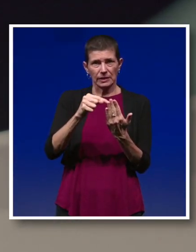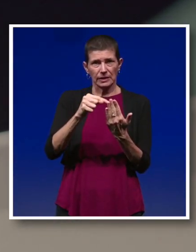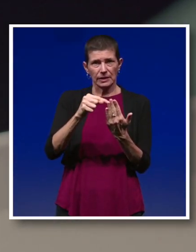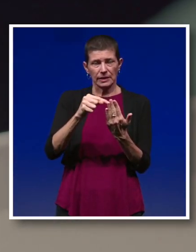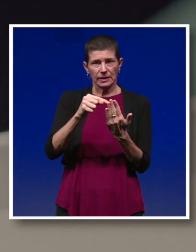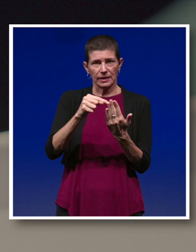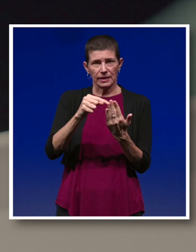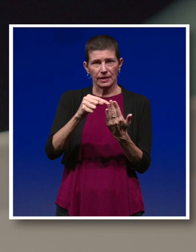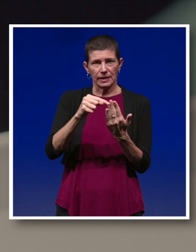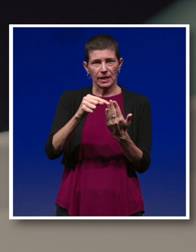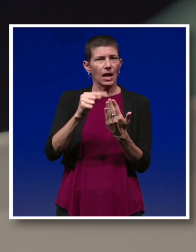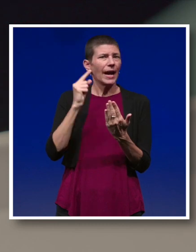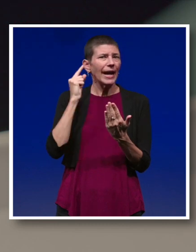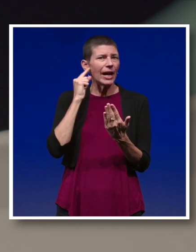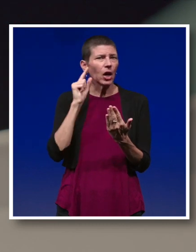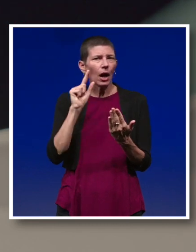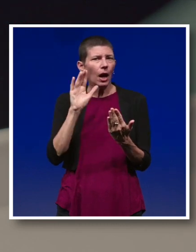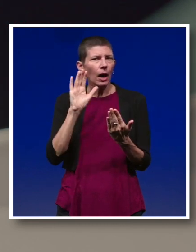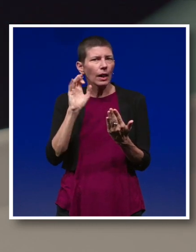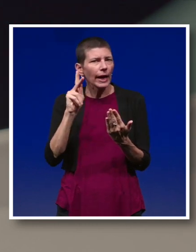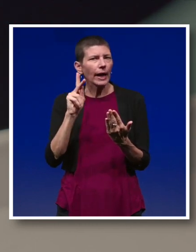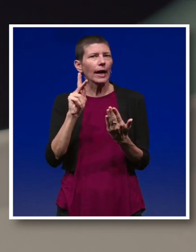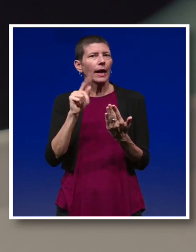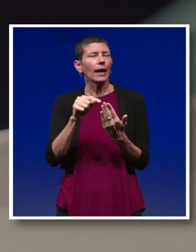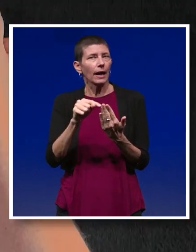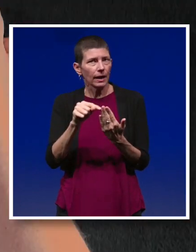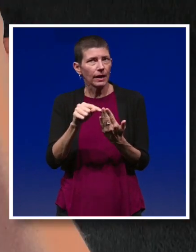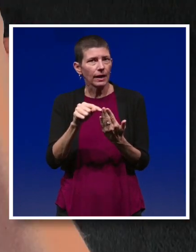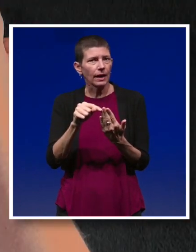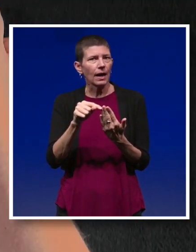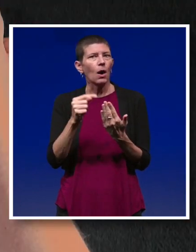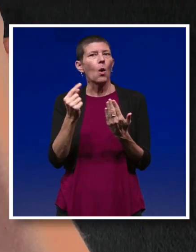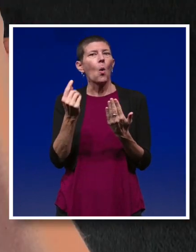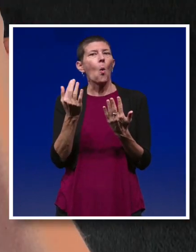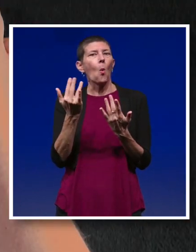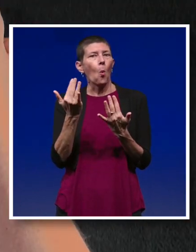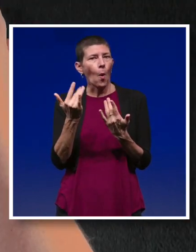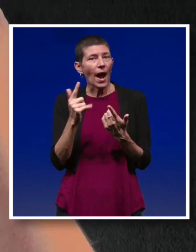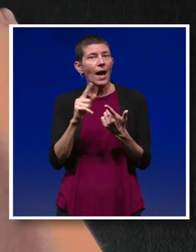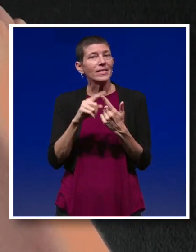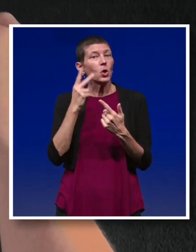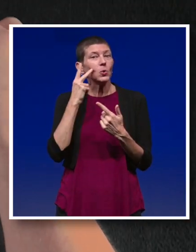Until you hear a small click, then wait until the Apple appears on screen.